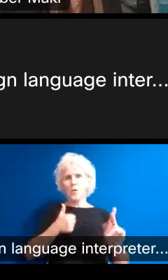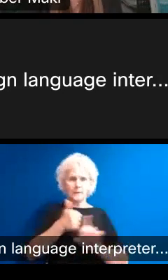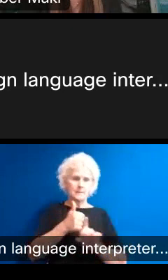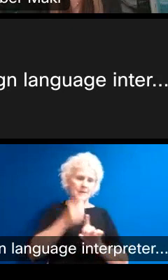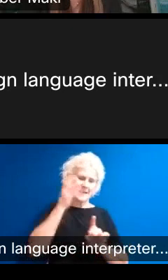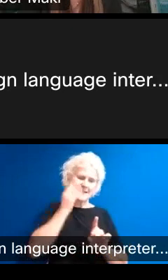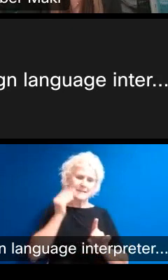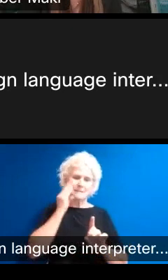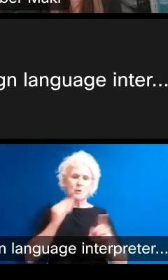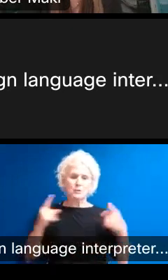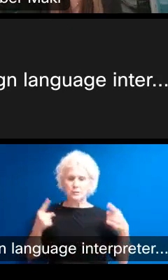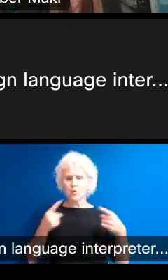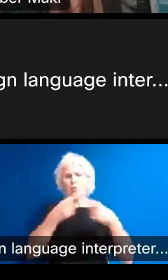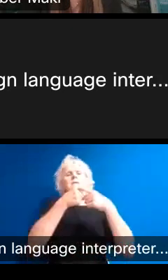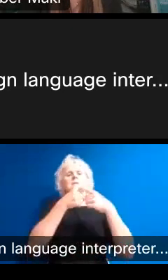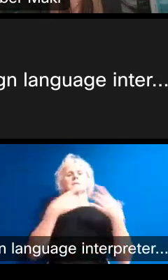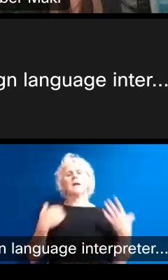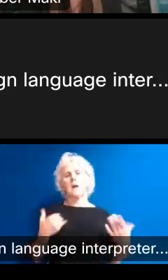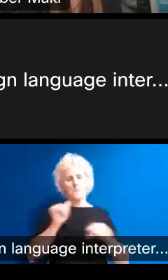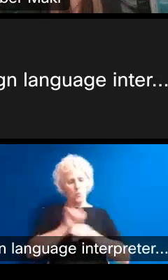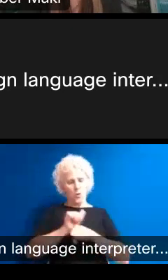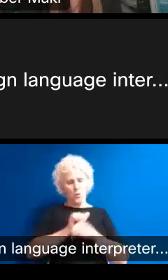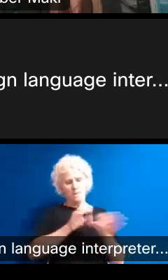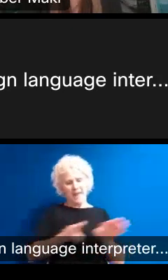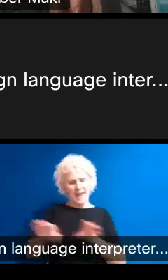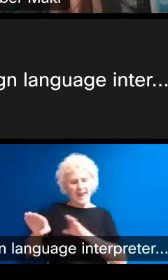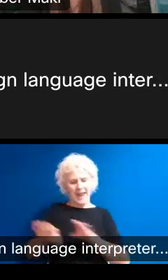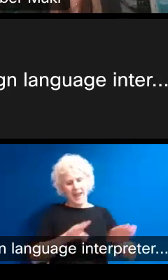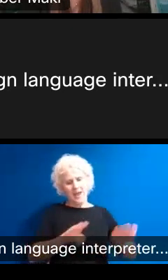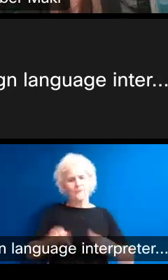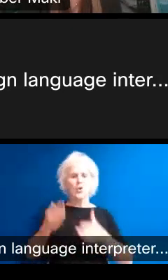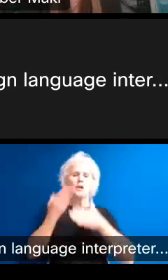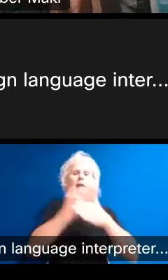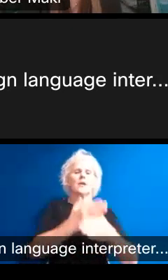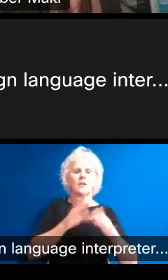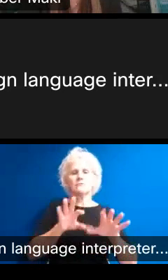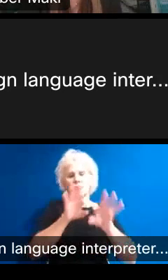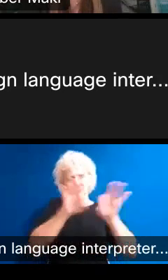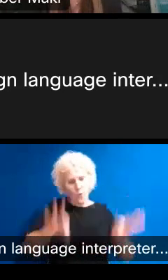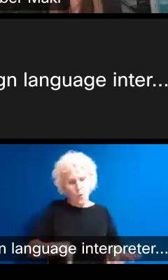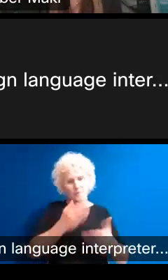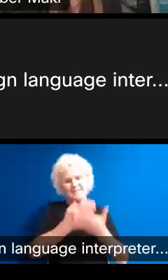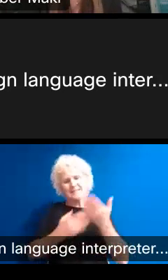I've done some work on our behavior intervention reporting forms, some technical assistance to